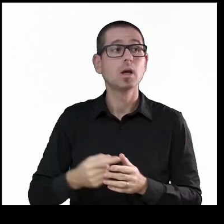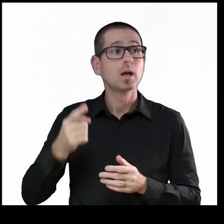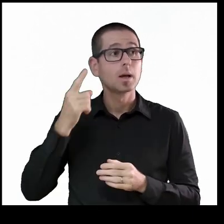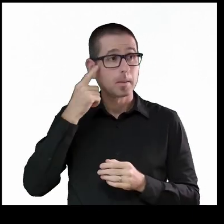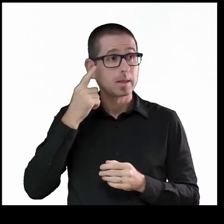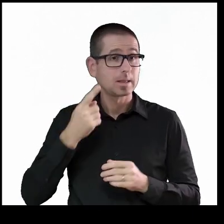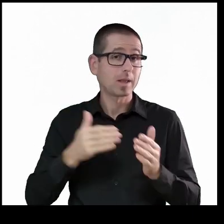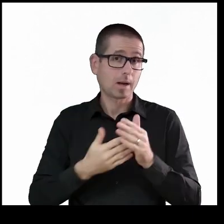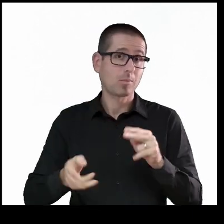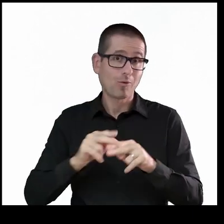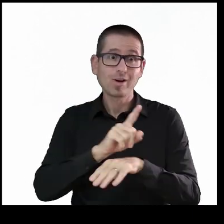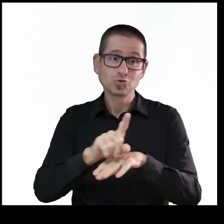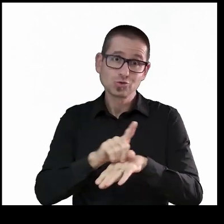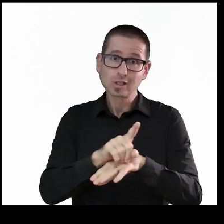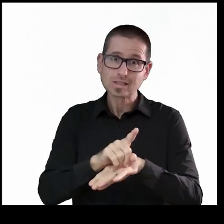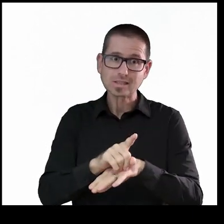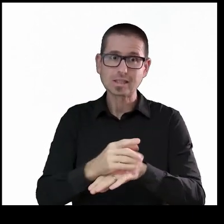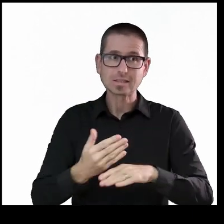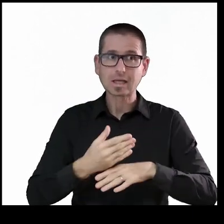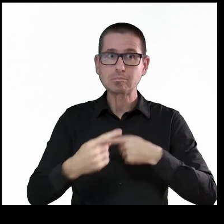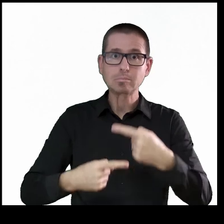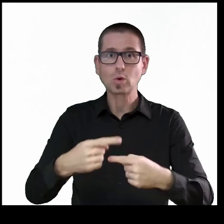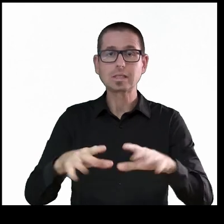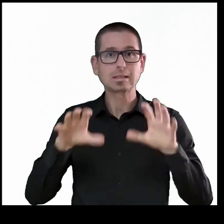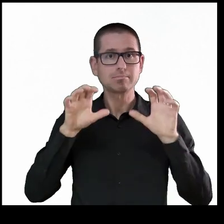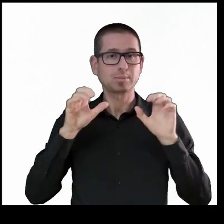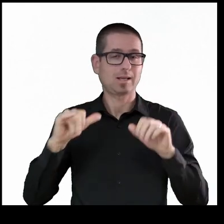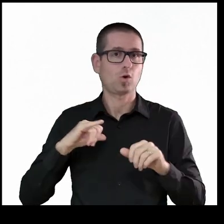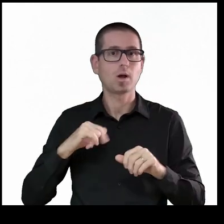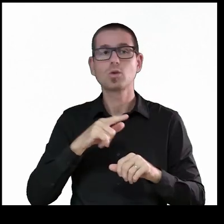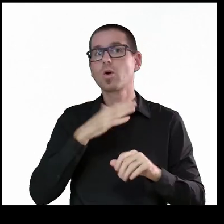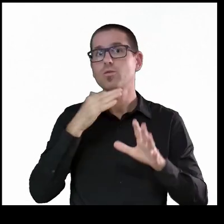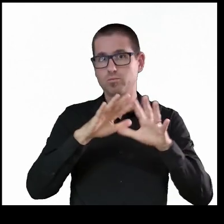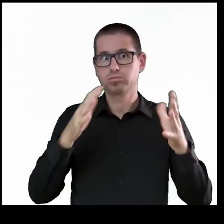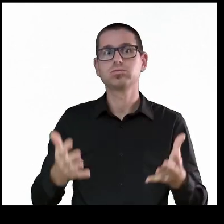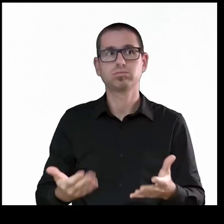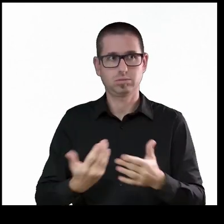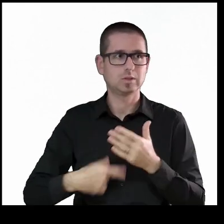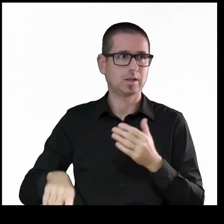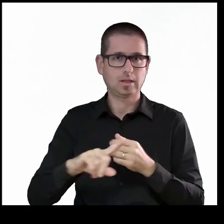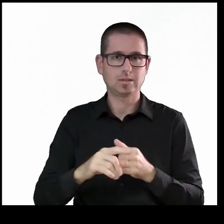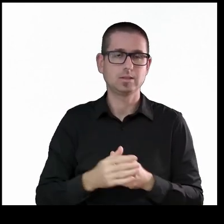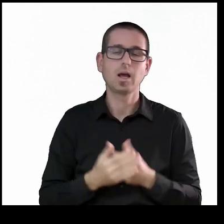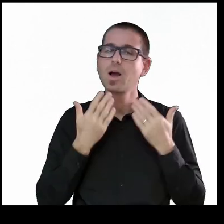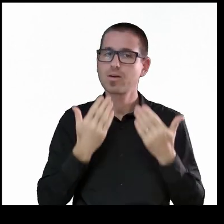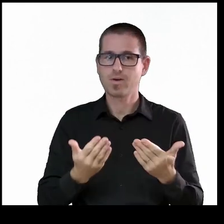more time to process the information. It's a huge cognitive load for us here. So thank you very much for